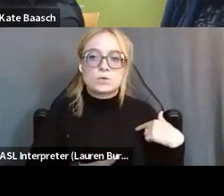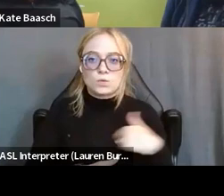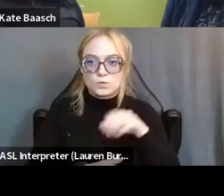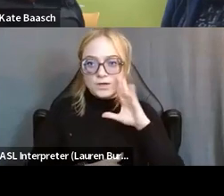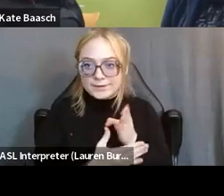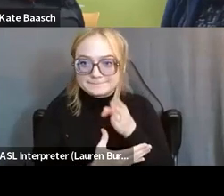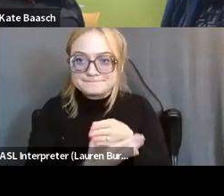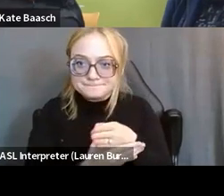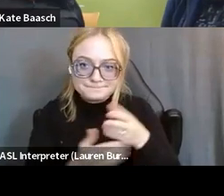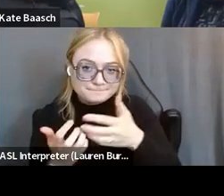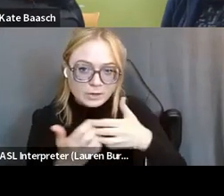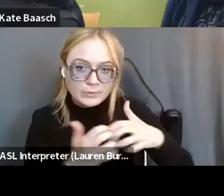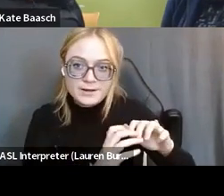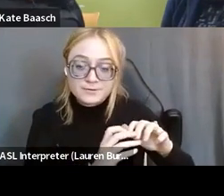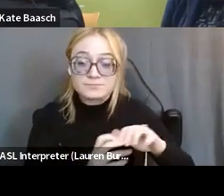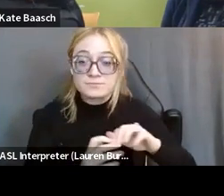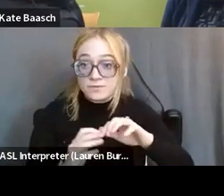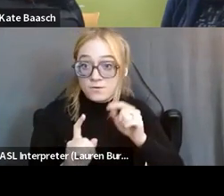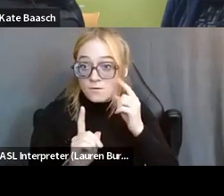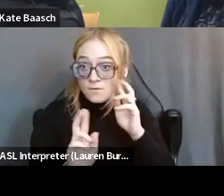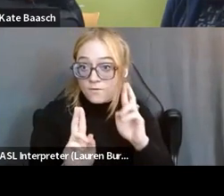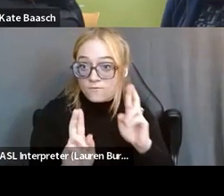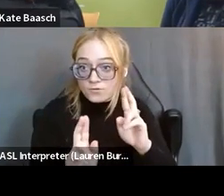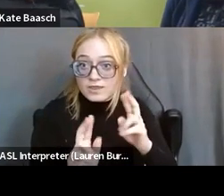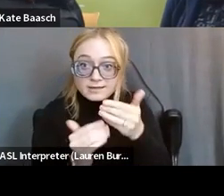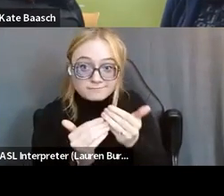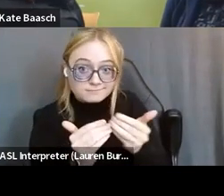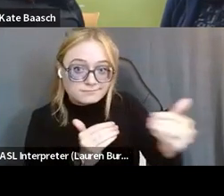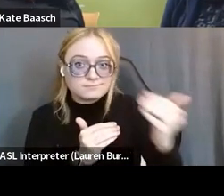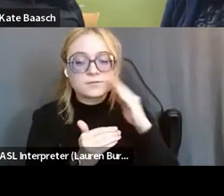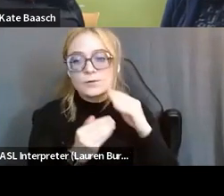And then hopefully from that point it's on autopilot, smooth sailing ahead.